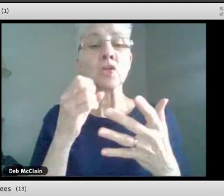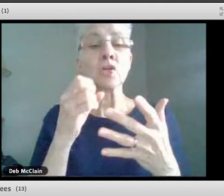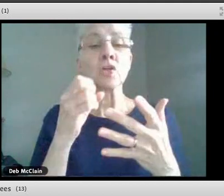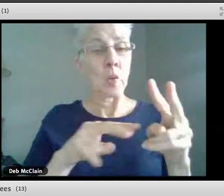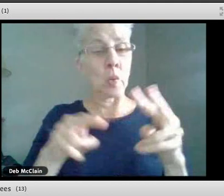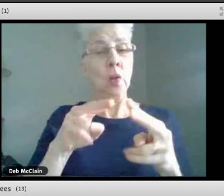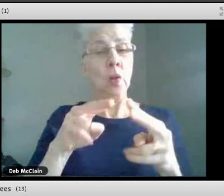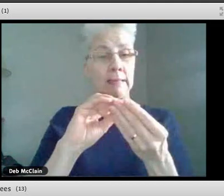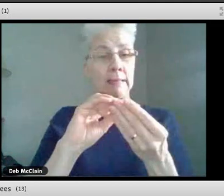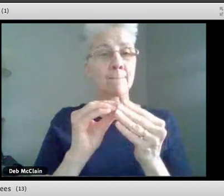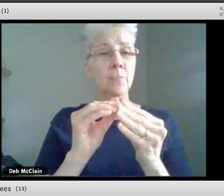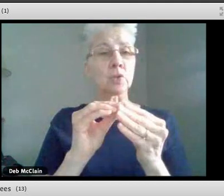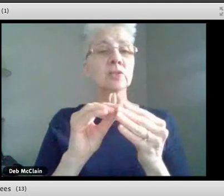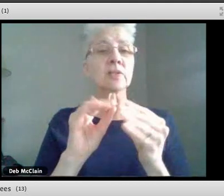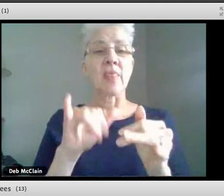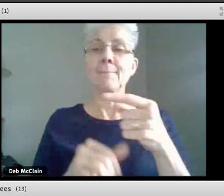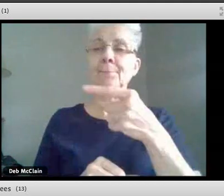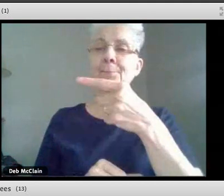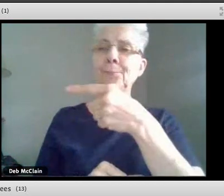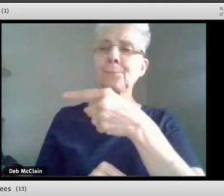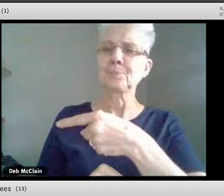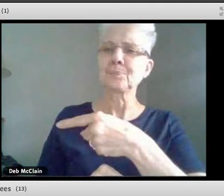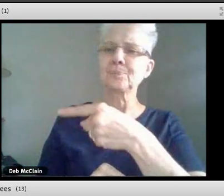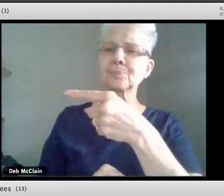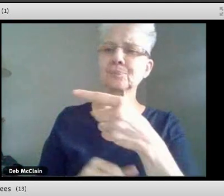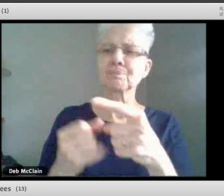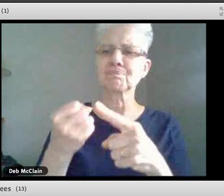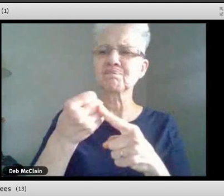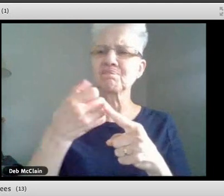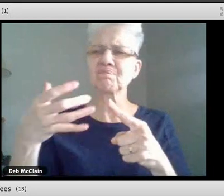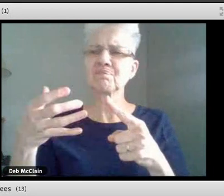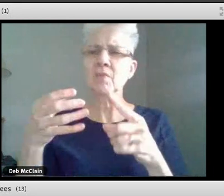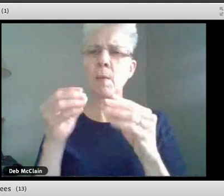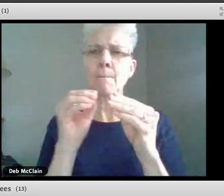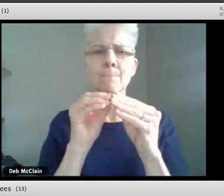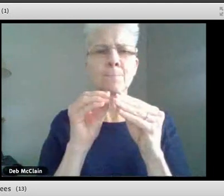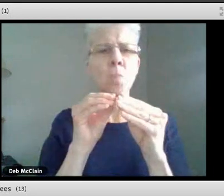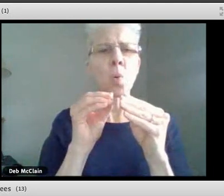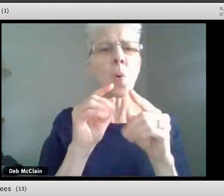This is more about the numbers, and it's kind of the same slide, but sometimes people like to see the numbers.